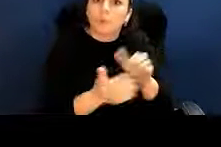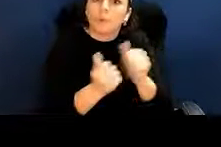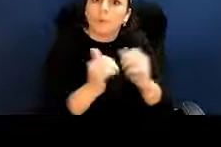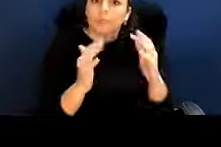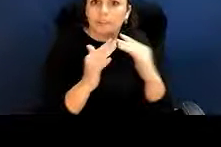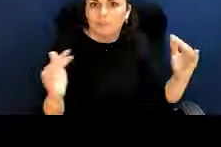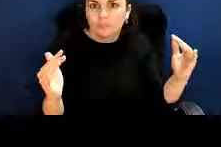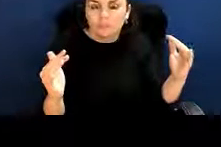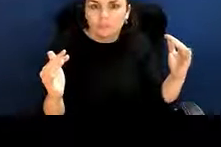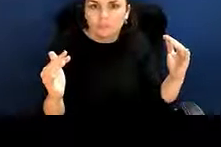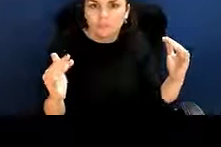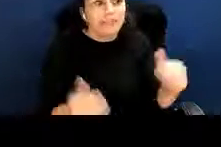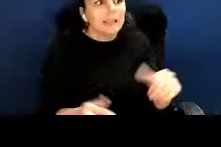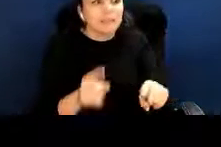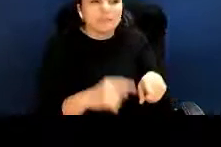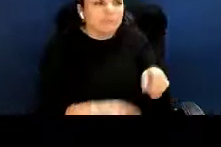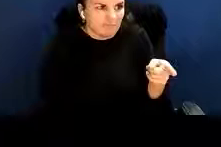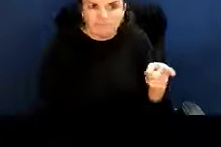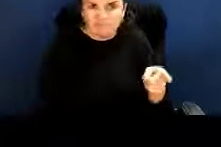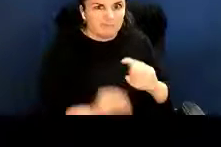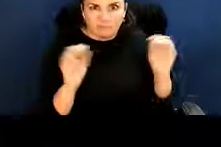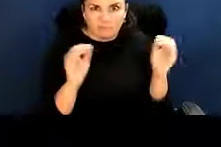not representative of the general population,